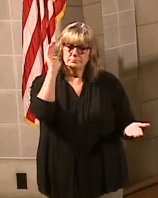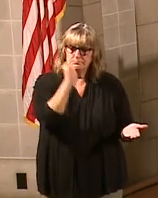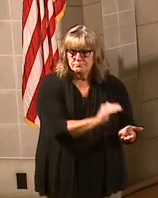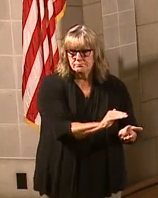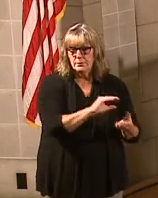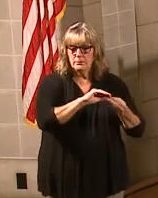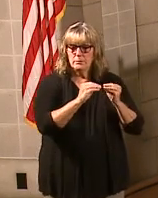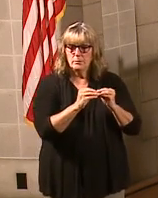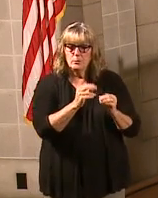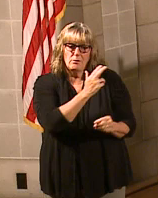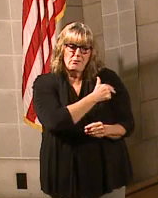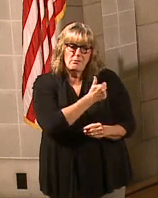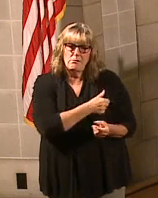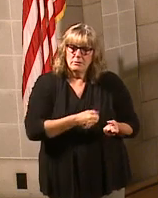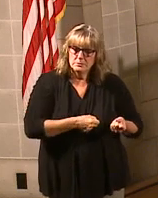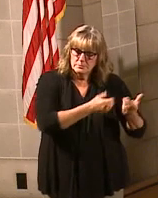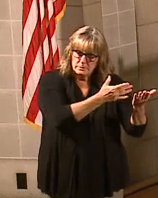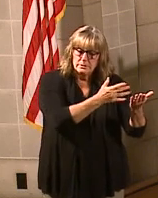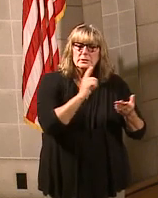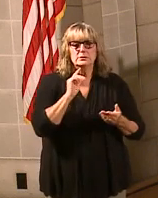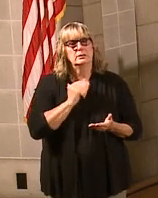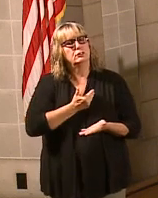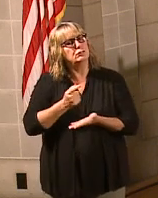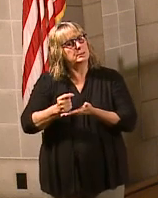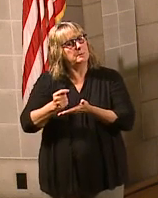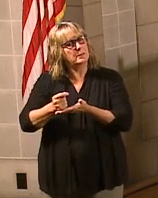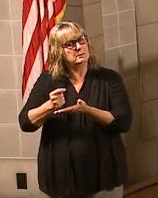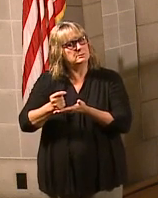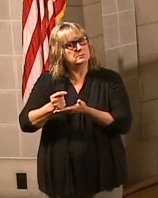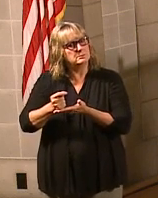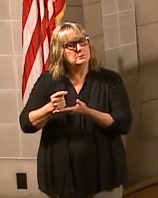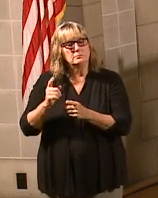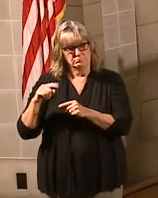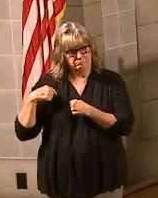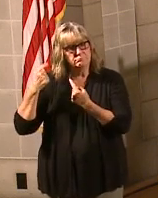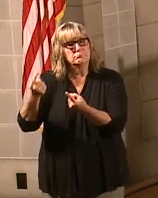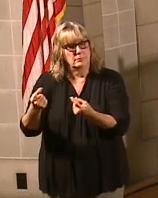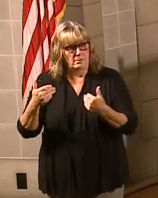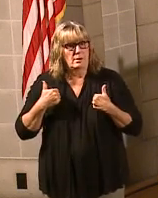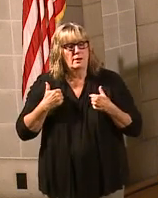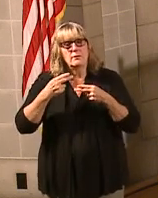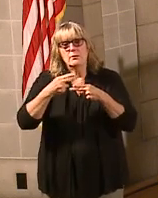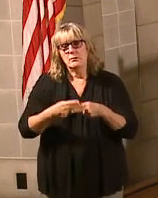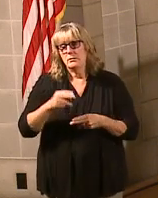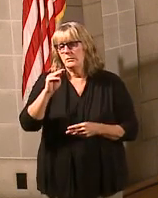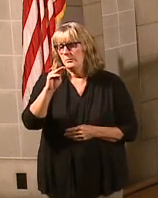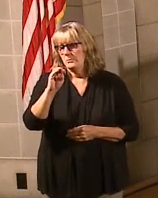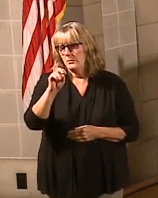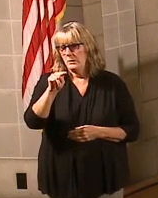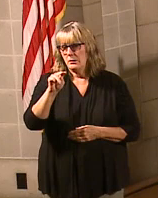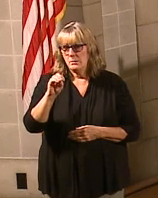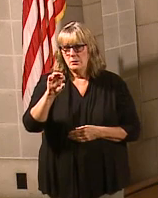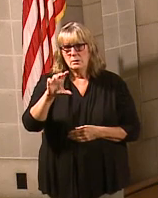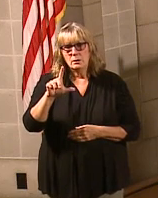AND THEN ONE. OTHER THINGS THAT WE CAN DO TO BE ABLE TO HELP REDUCE THE